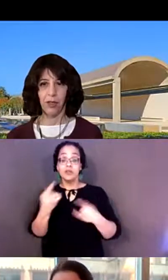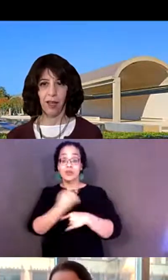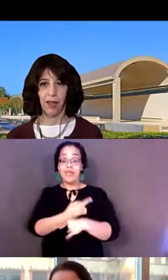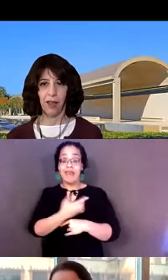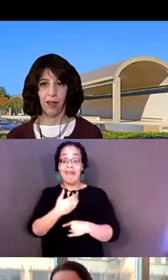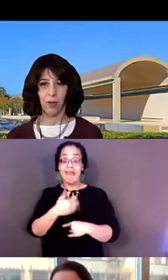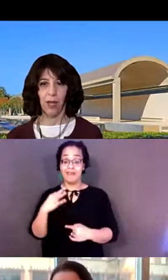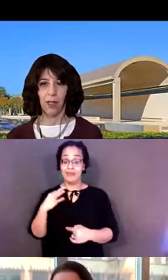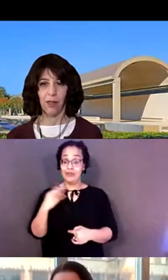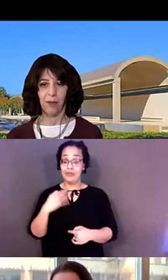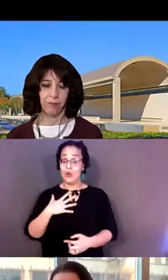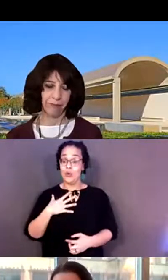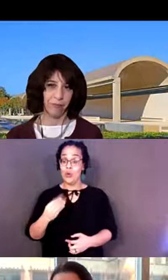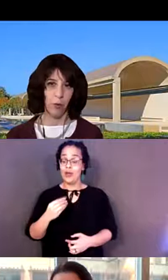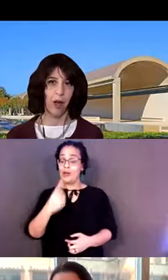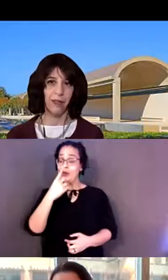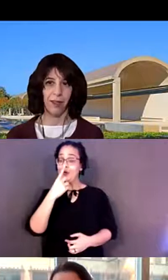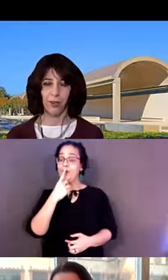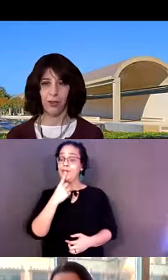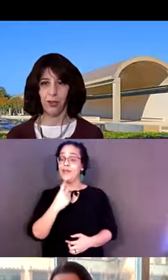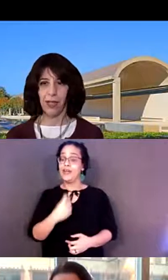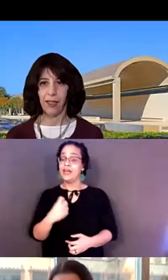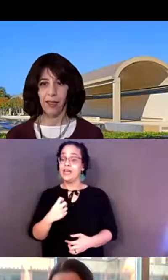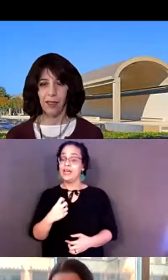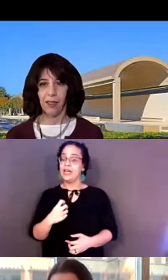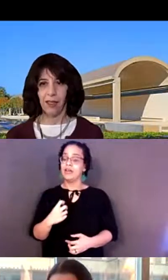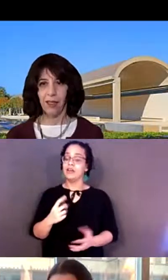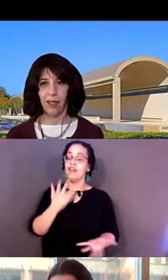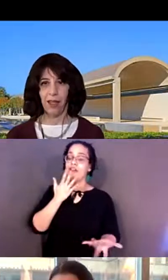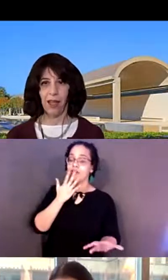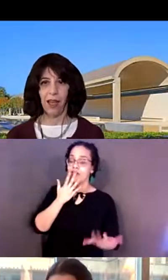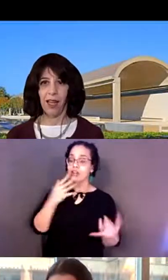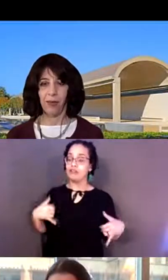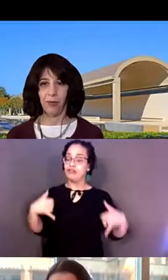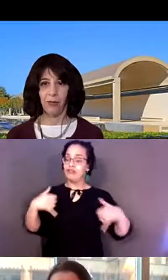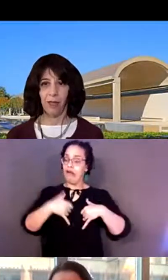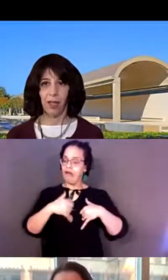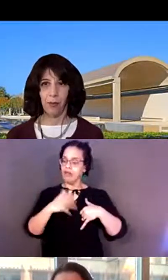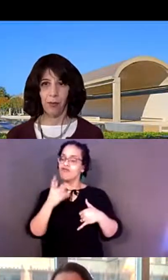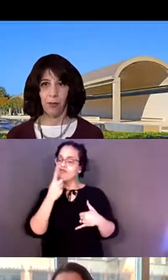and a red wine colored jacket